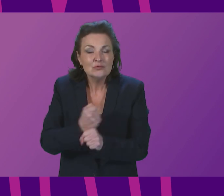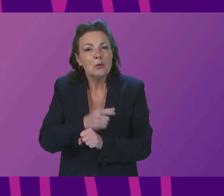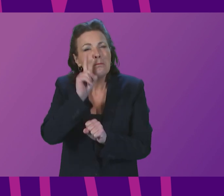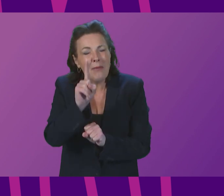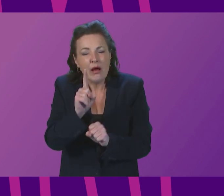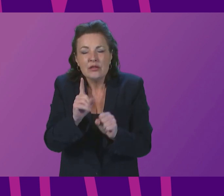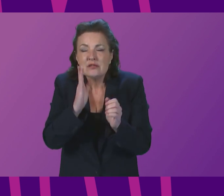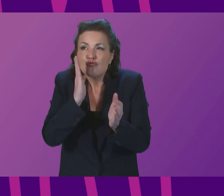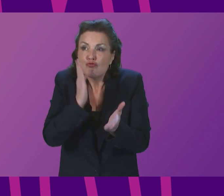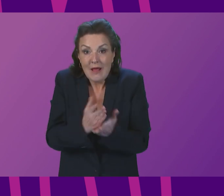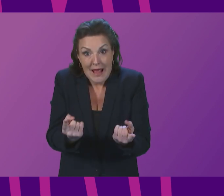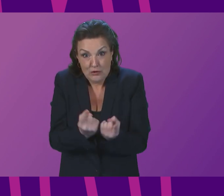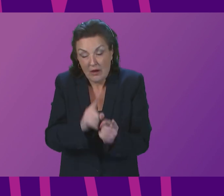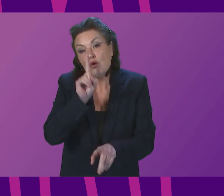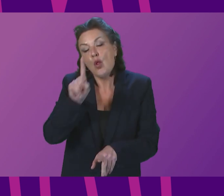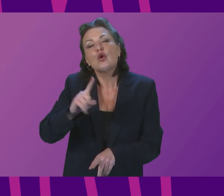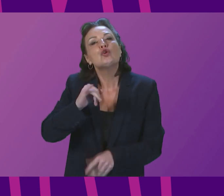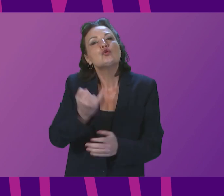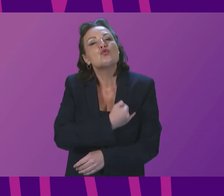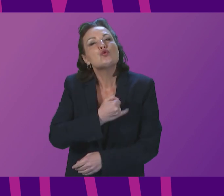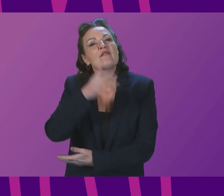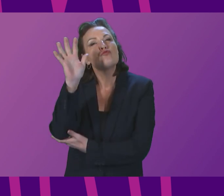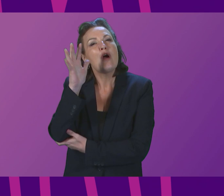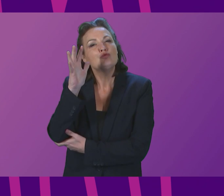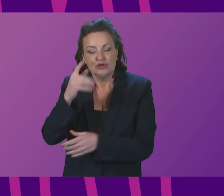If members look at the Joseph Rowntree Foundation analysis that was published this morning,